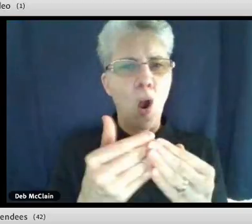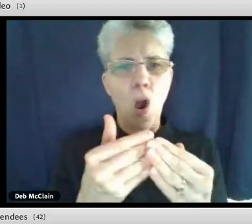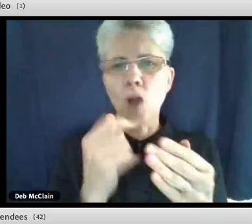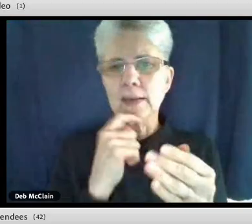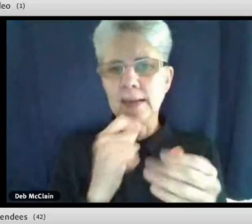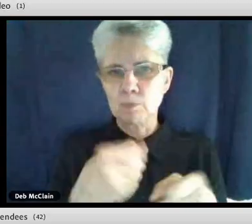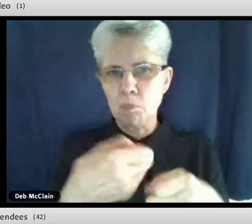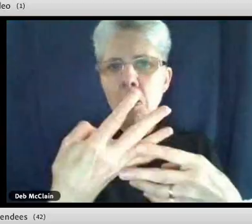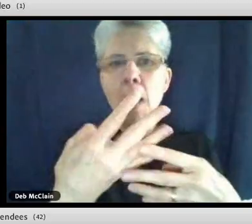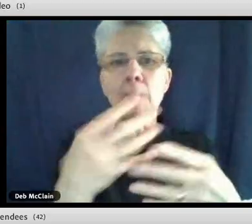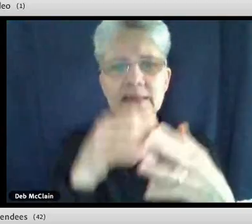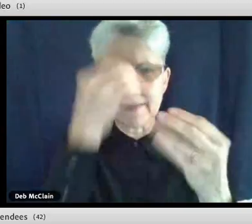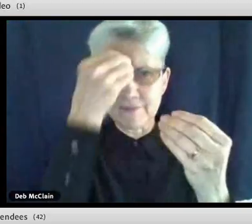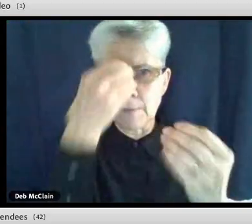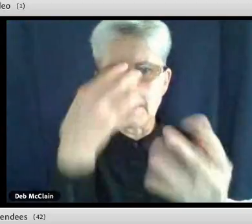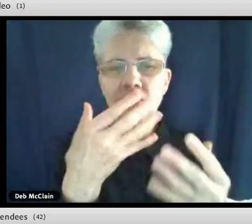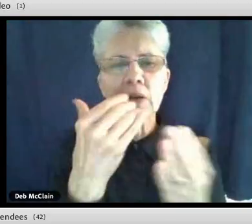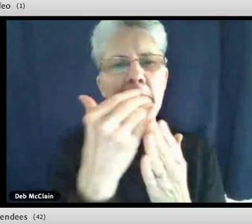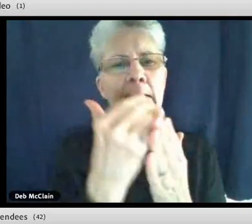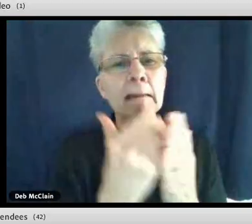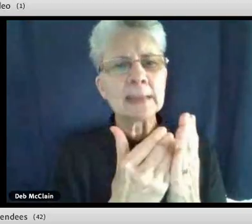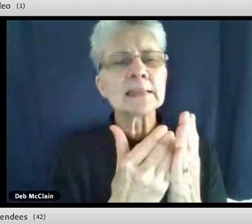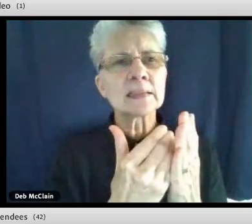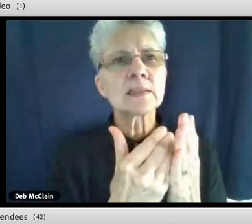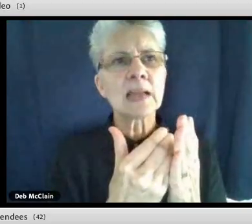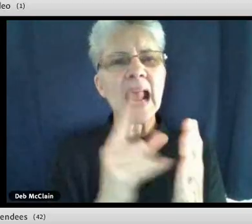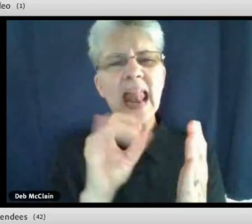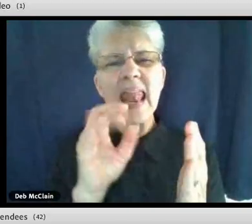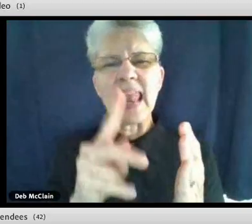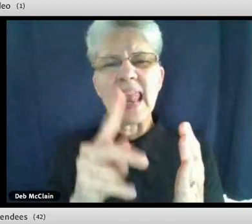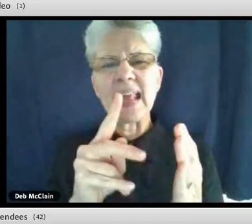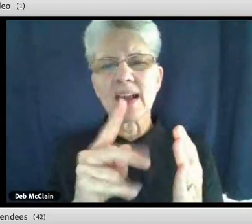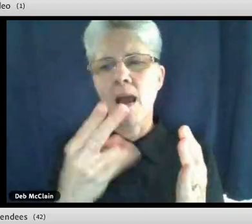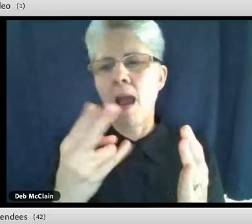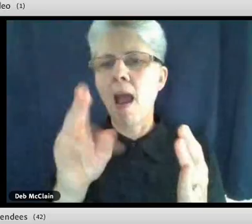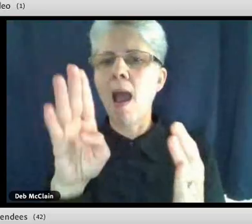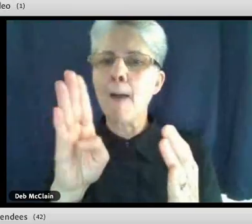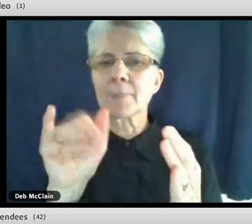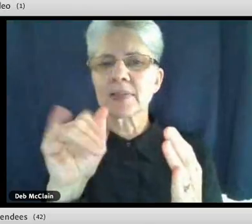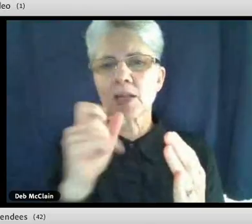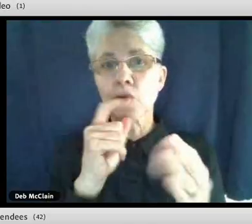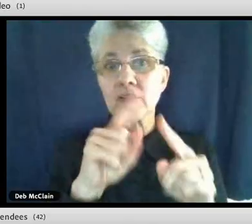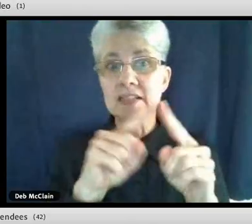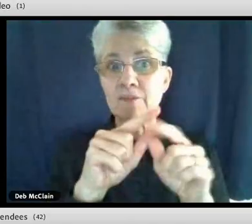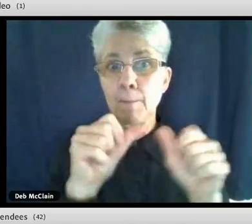and I typically try to link you to hub sites, so you have a whole bunch of sites at one place